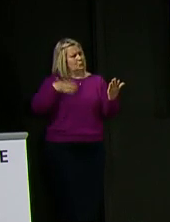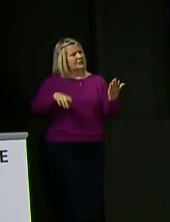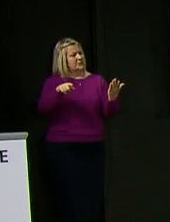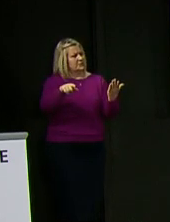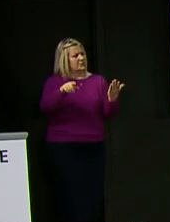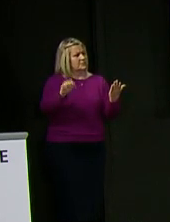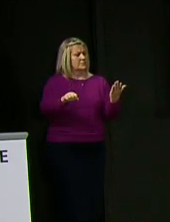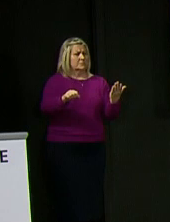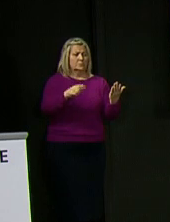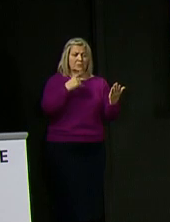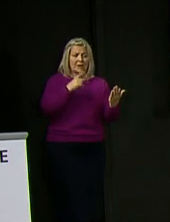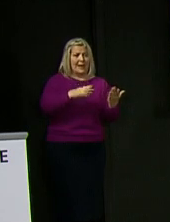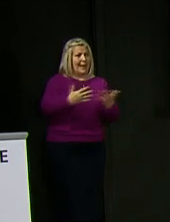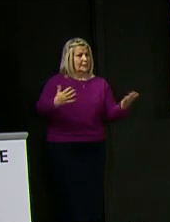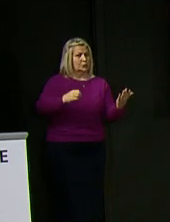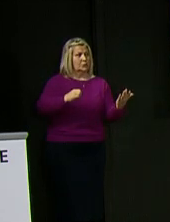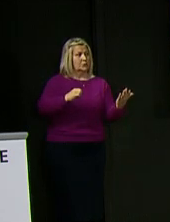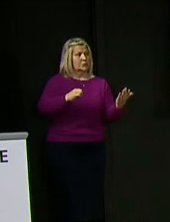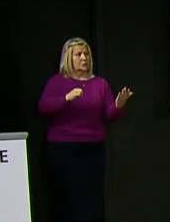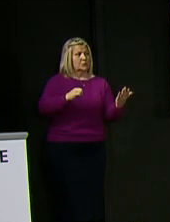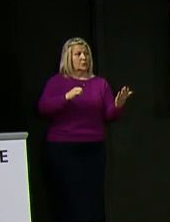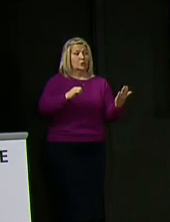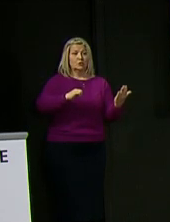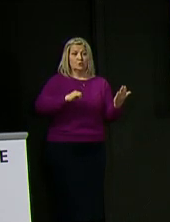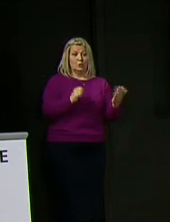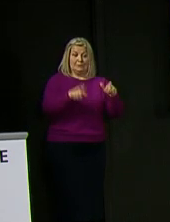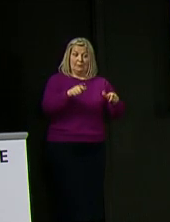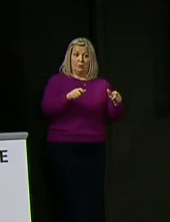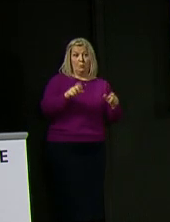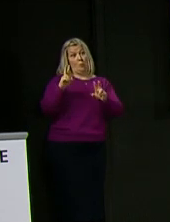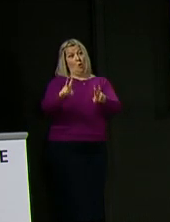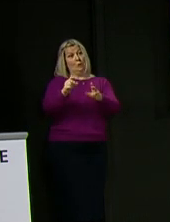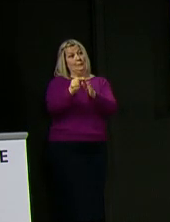any Scots who were taking in the Prime Minister's broadcast last night who had not seen your